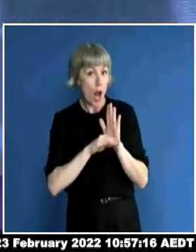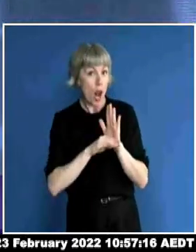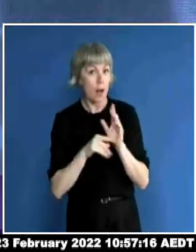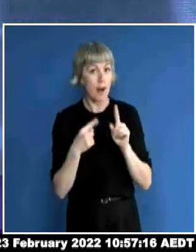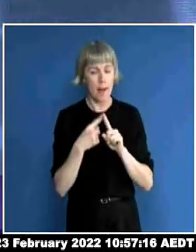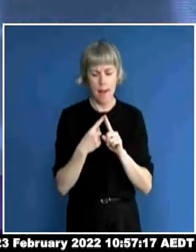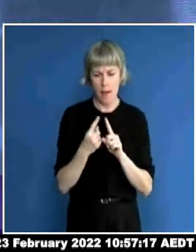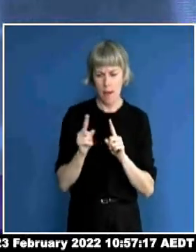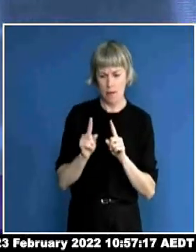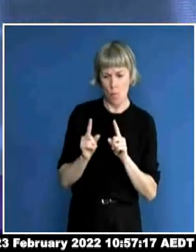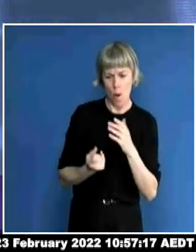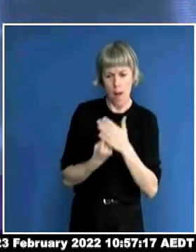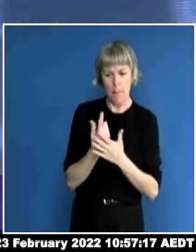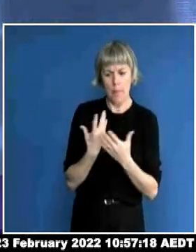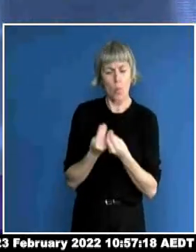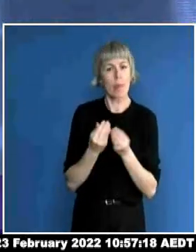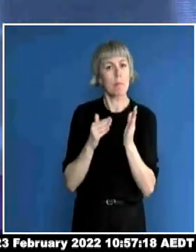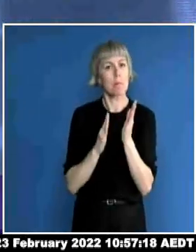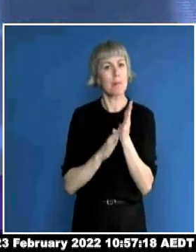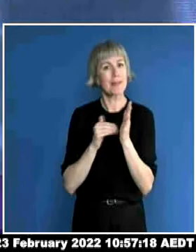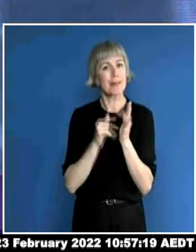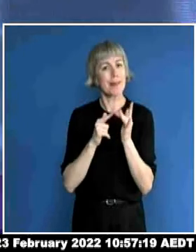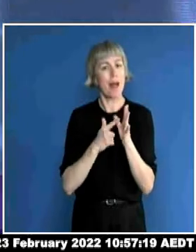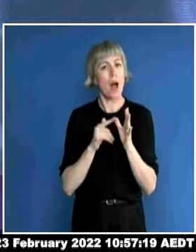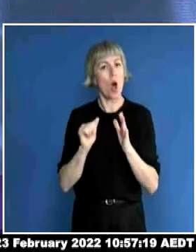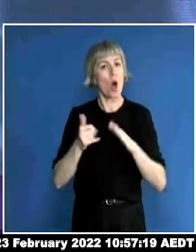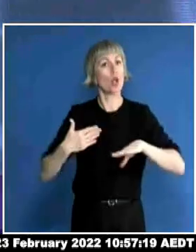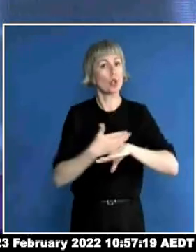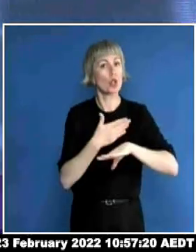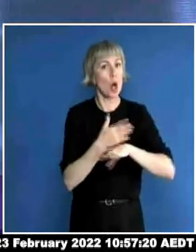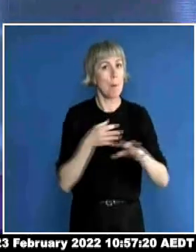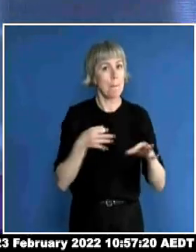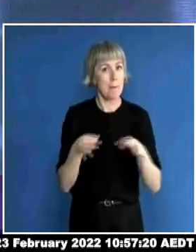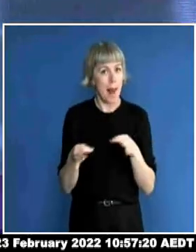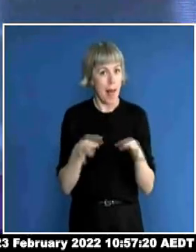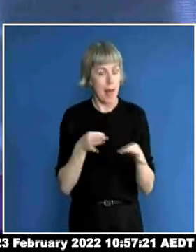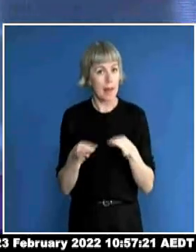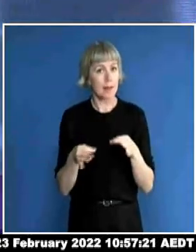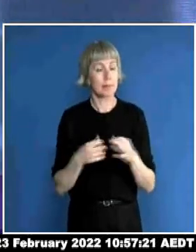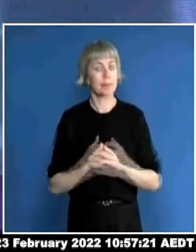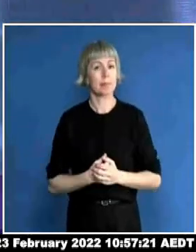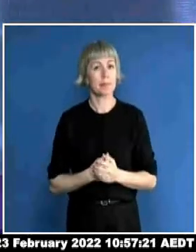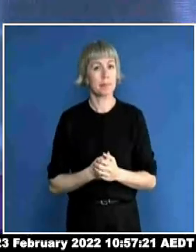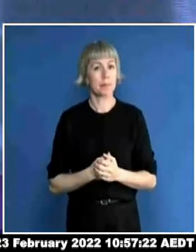We want to examine whether AimBig's complaint-making and dispute resolution